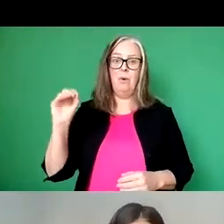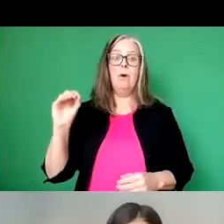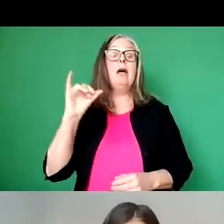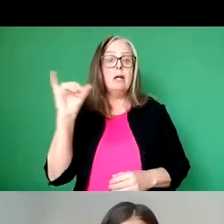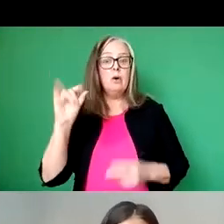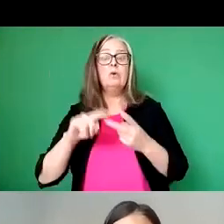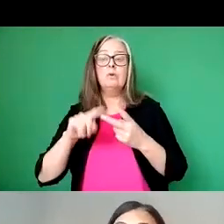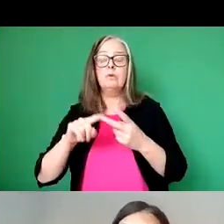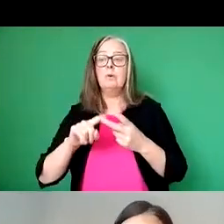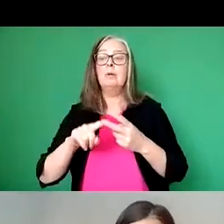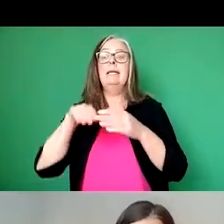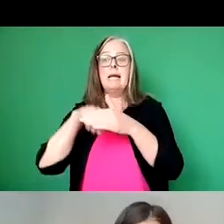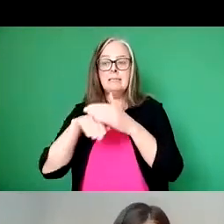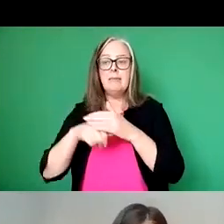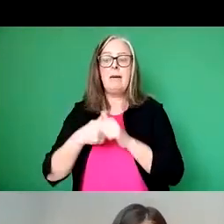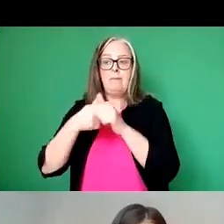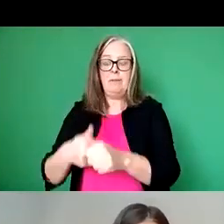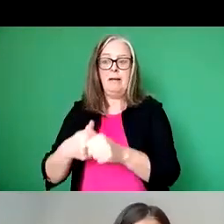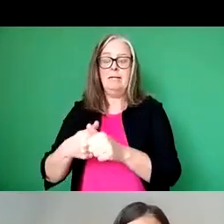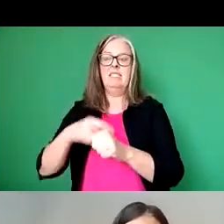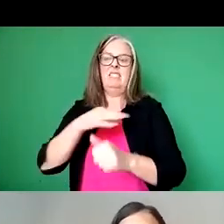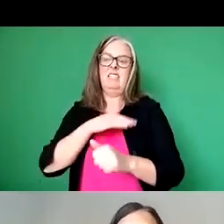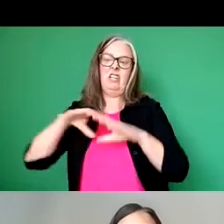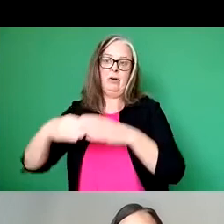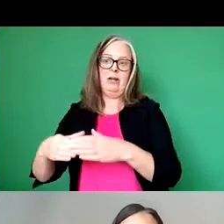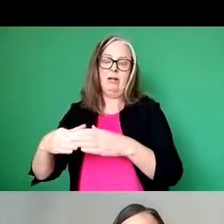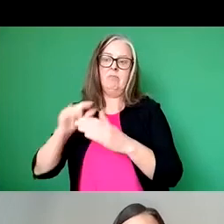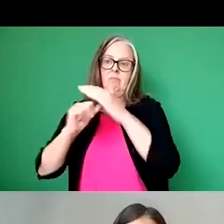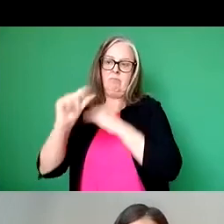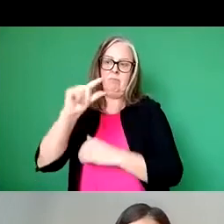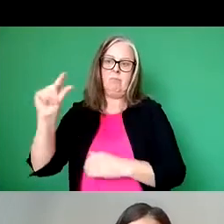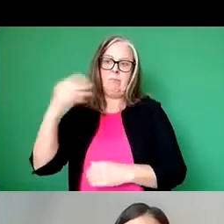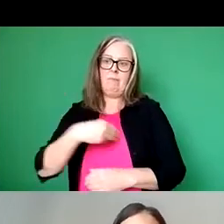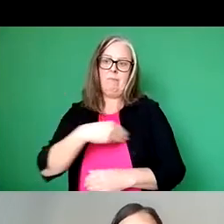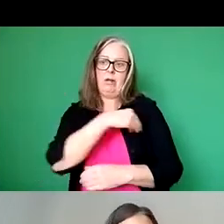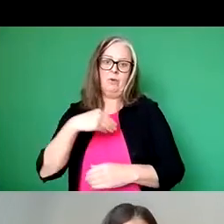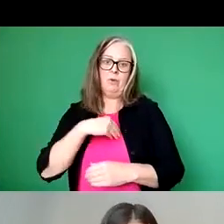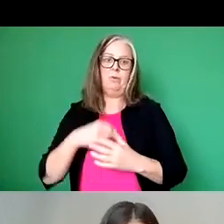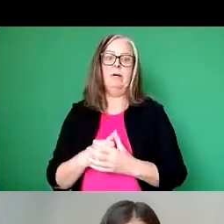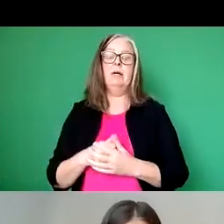secretariat of the government of manitoba and this presentation will focus on service animals